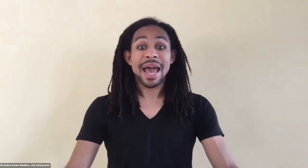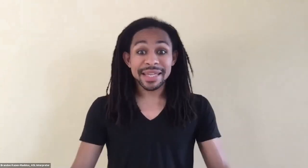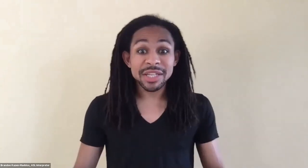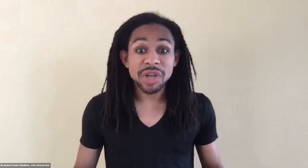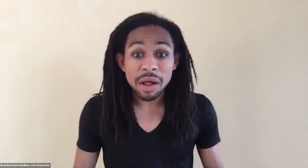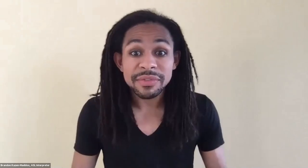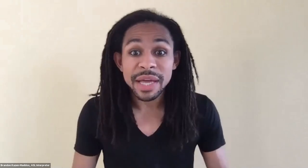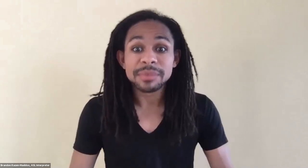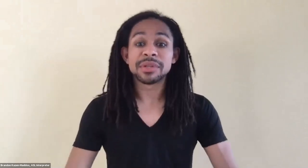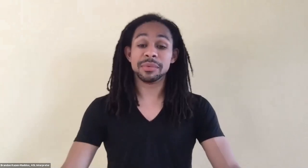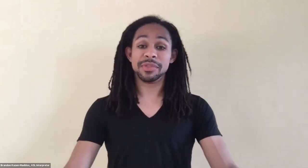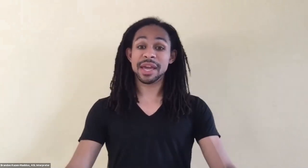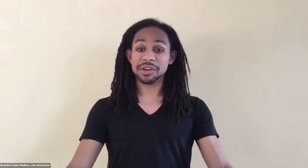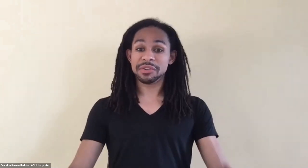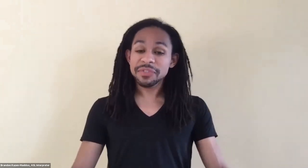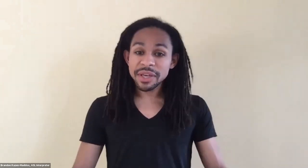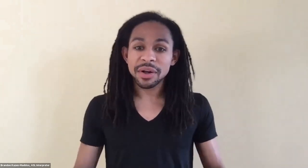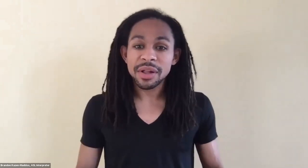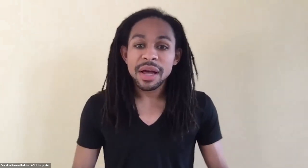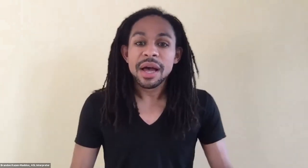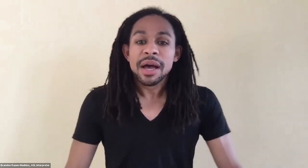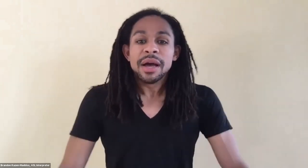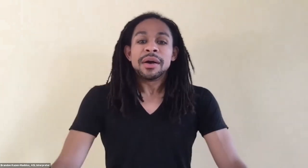and engaged all of them so that they could feel